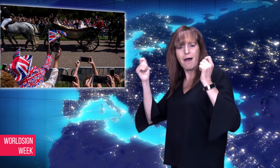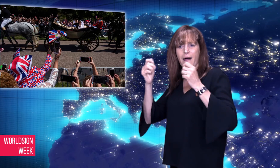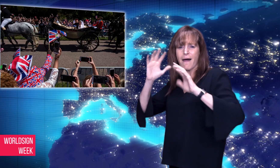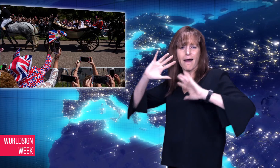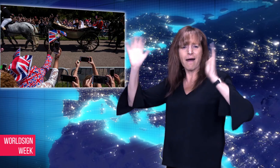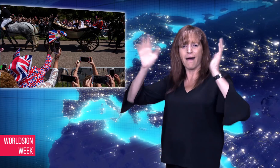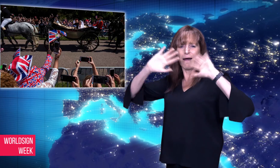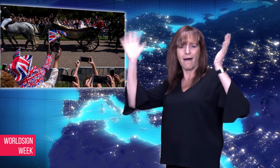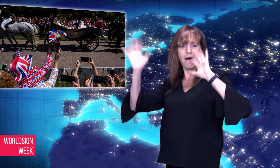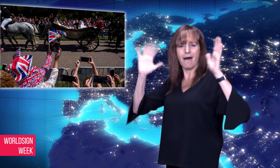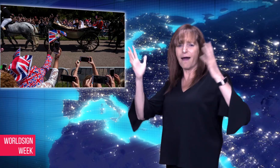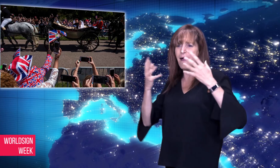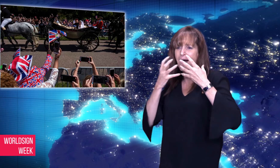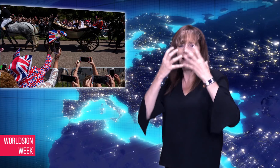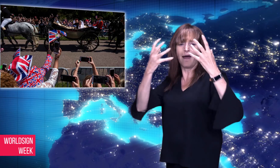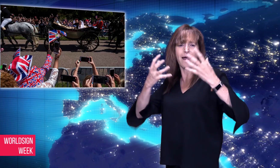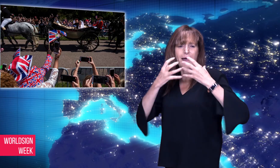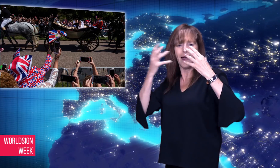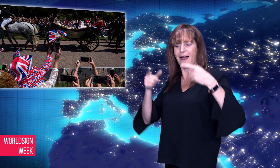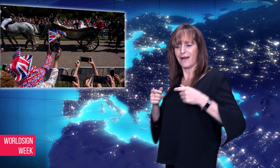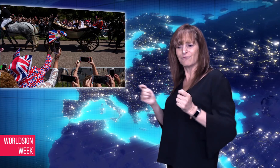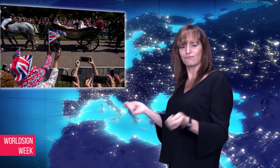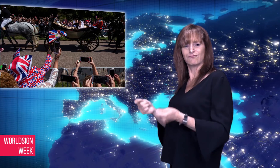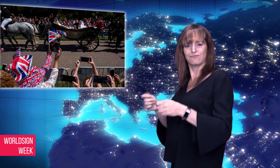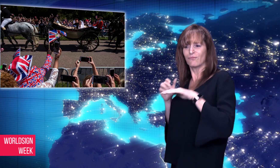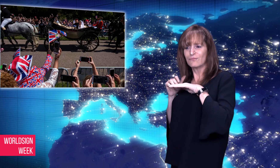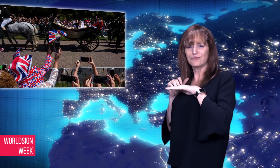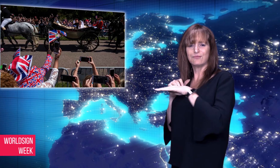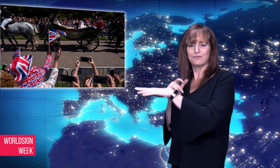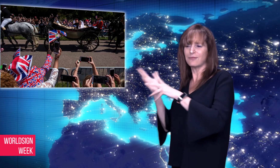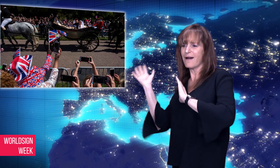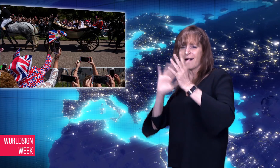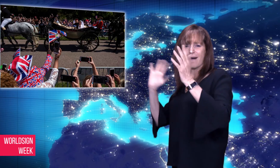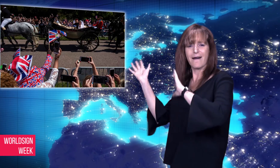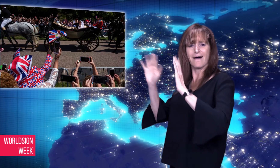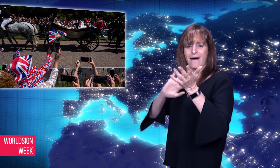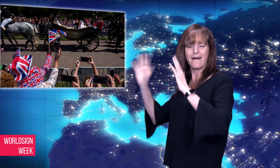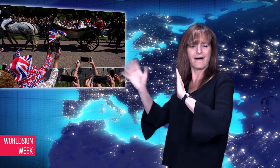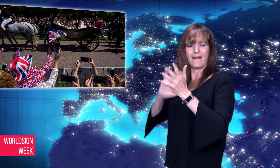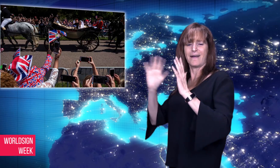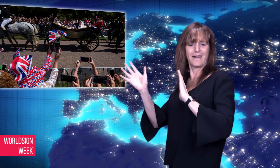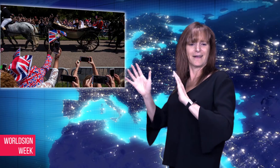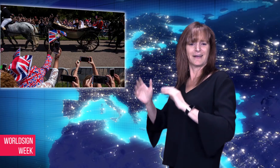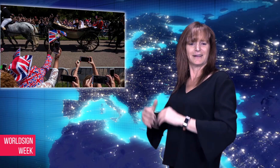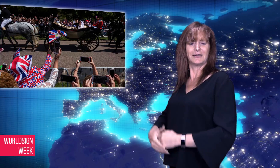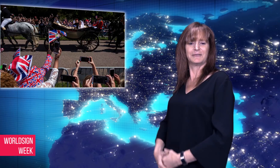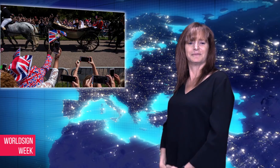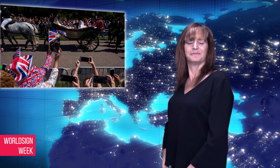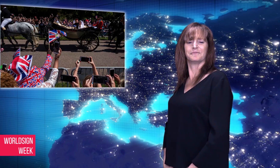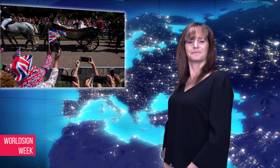hosted two lunch and dinner